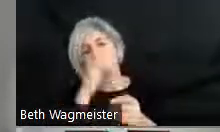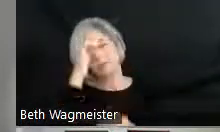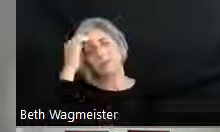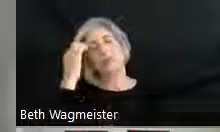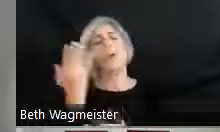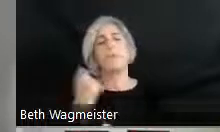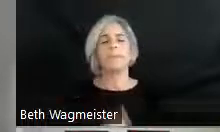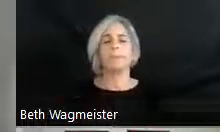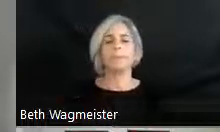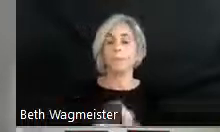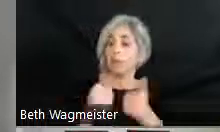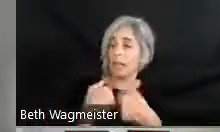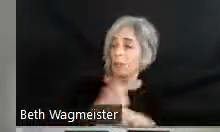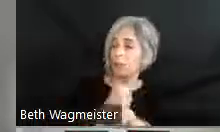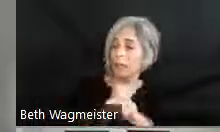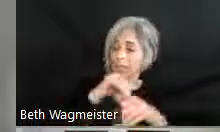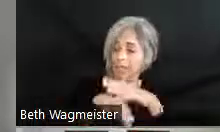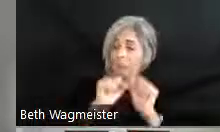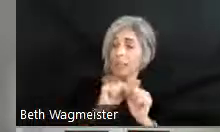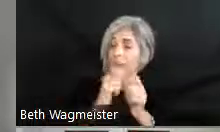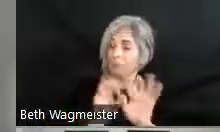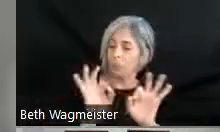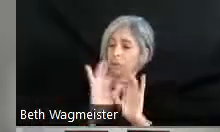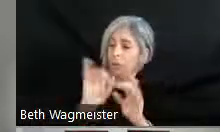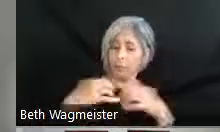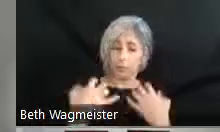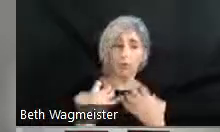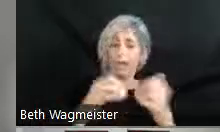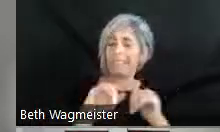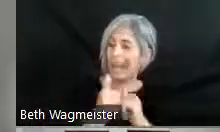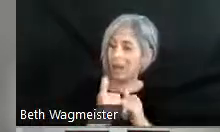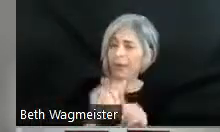How to make accessibility relevant to that audience. We do so by asking more questions.